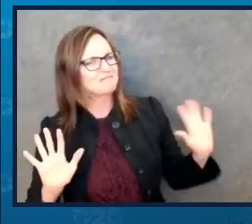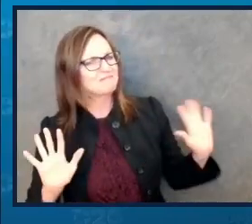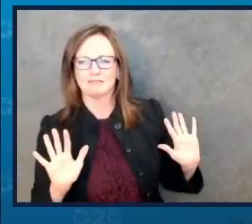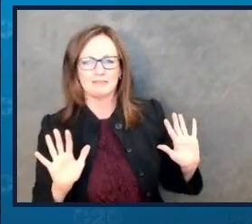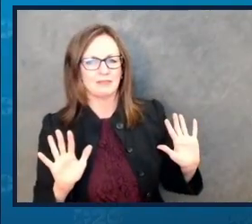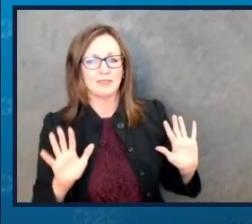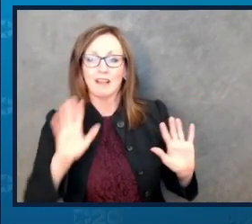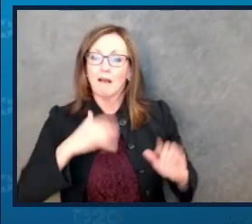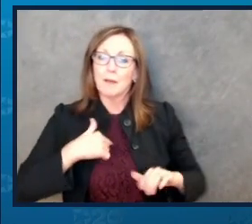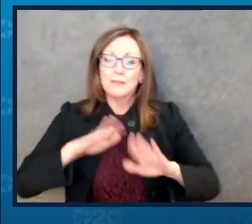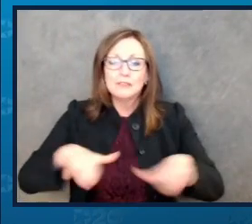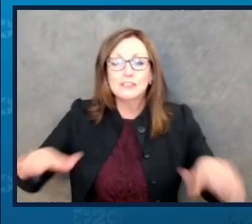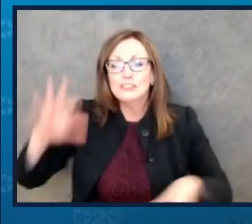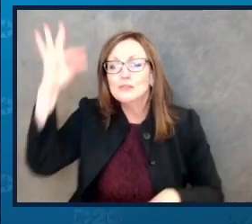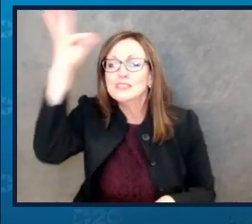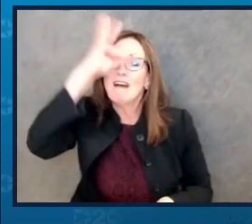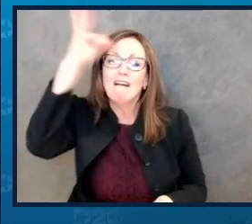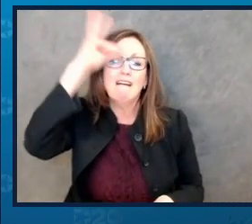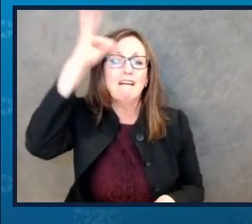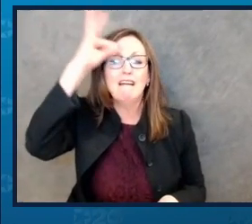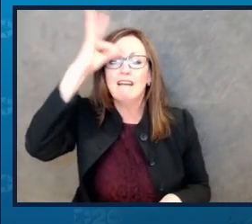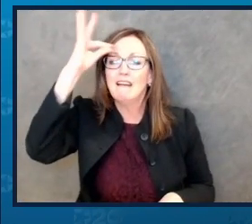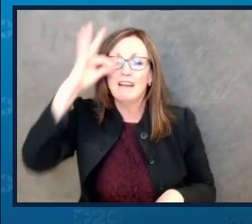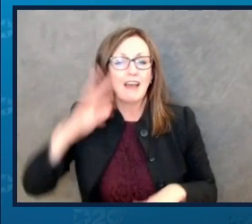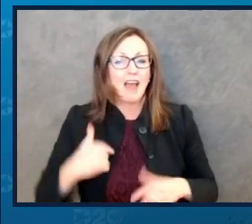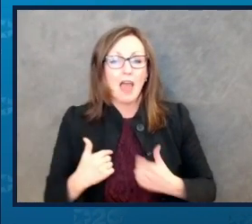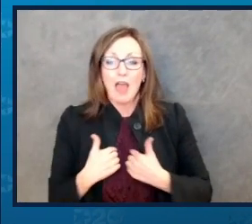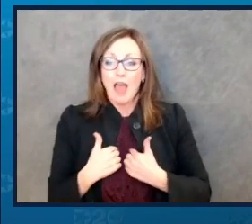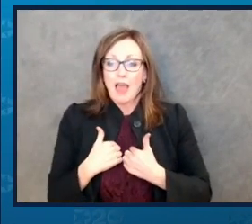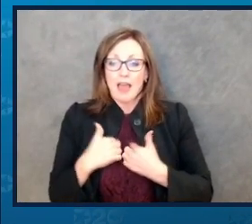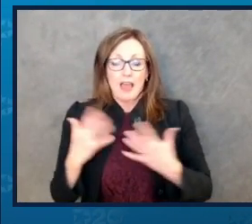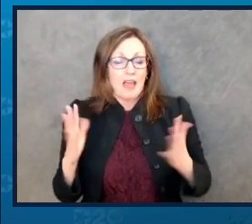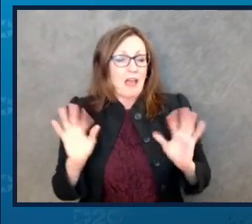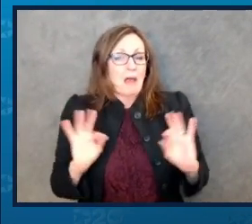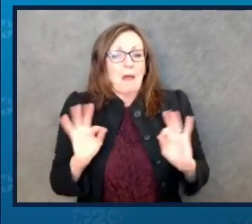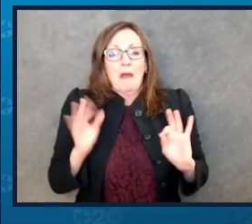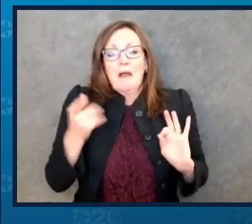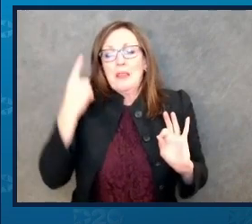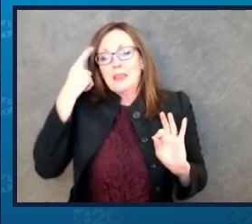THAT US KIDS DONE KNOW WHAT WE'RE TALKING ABOUT, WE ARE TOO